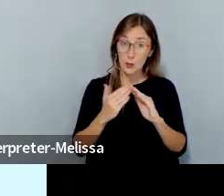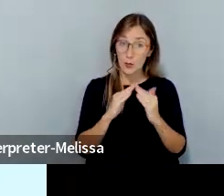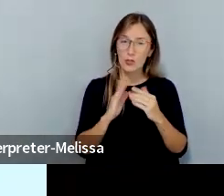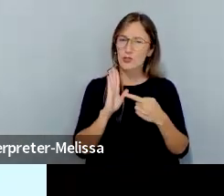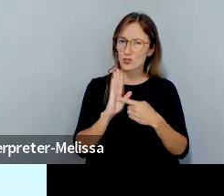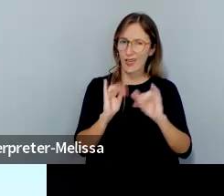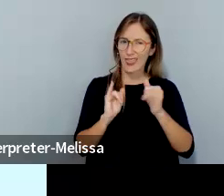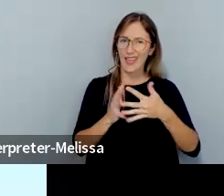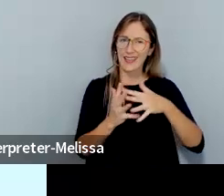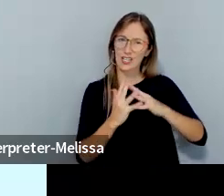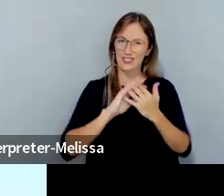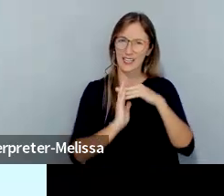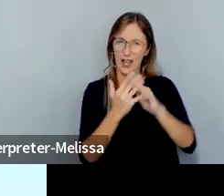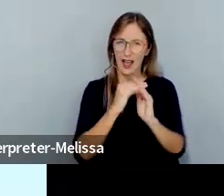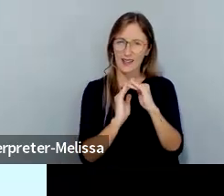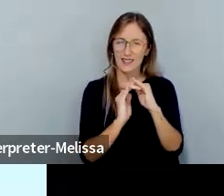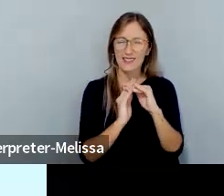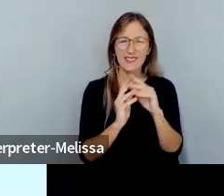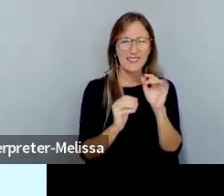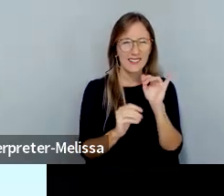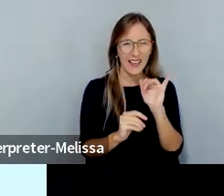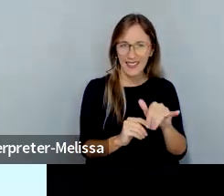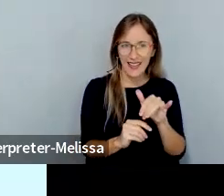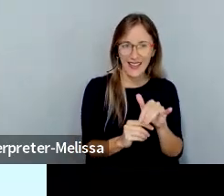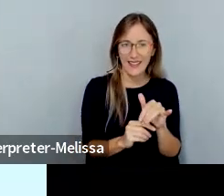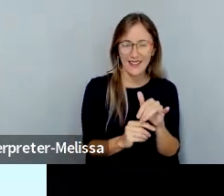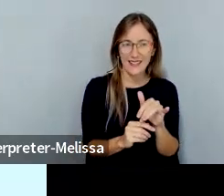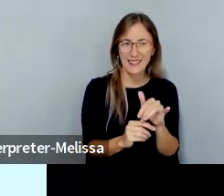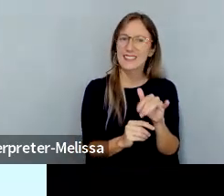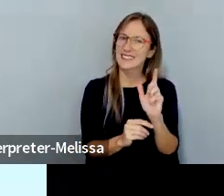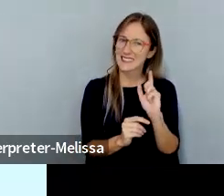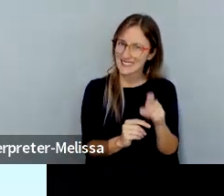Cis, hetero white female. There is not been a lot of representation from